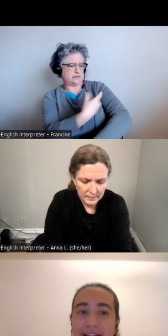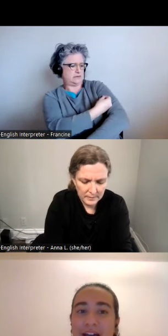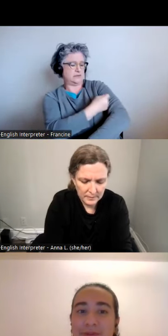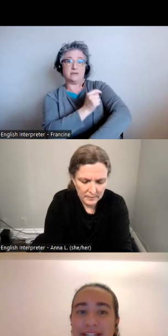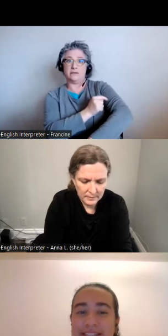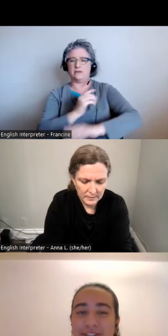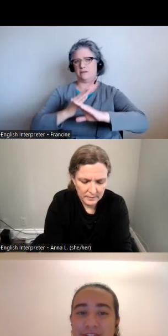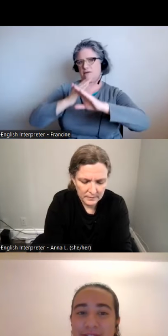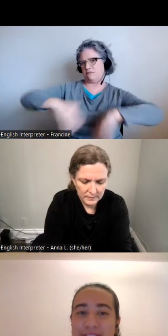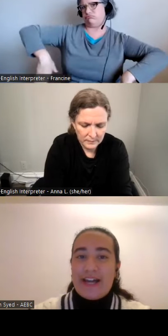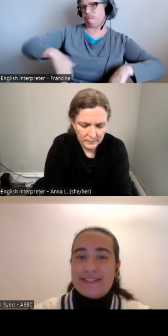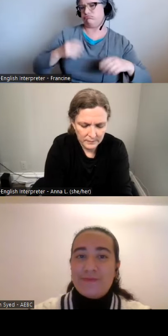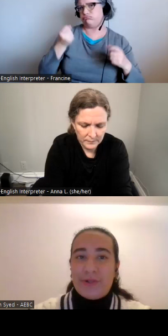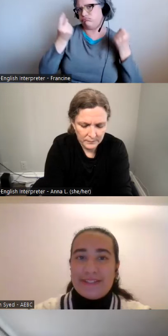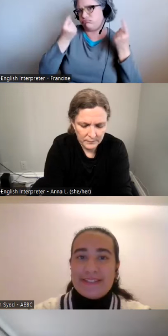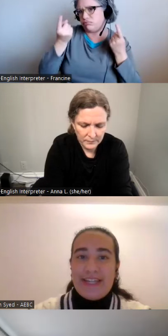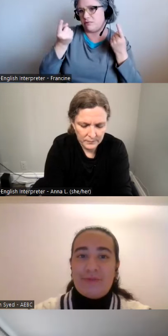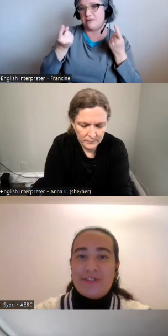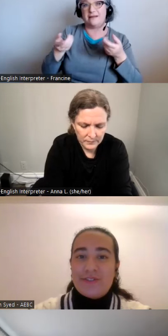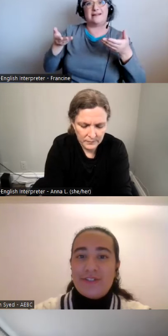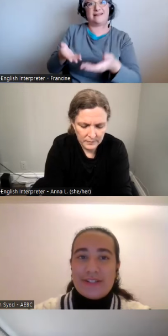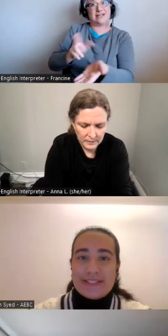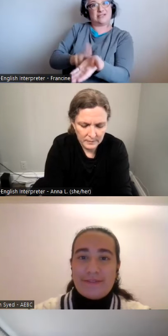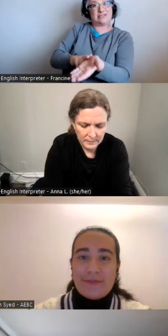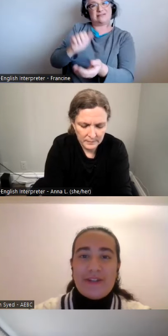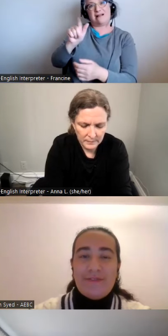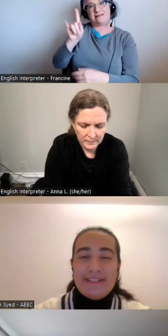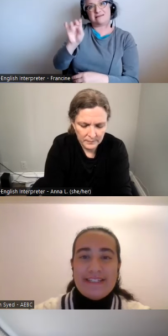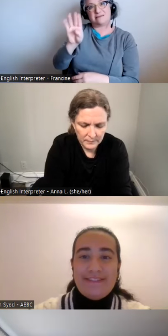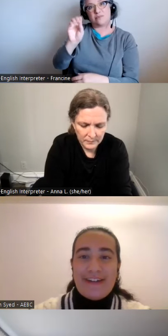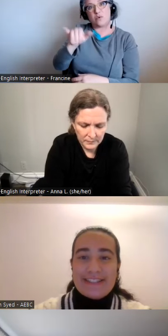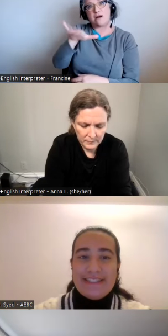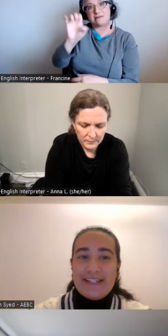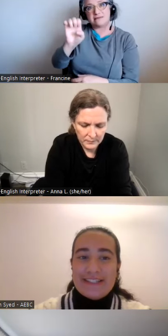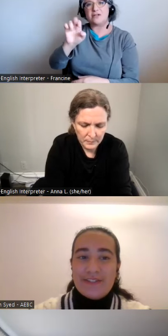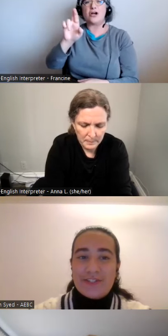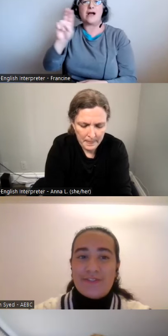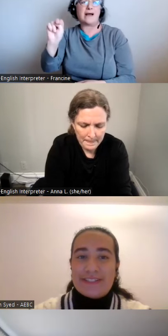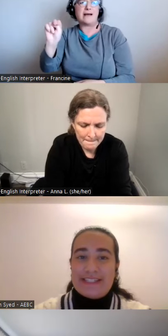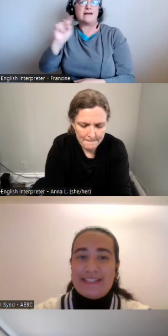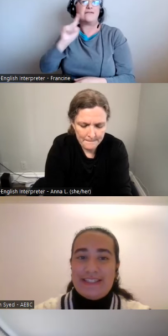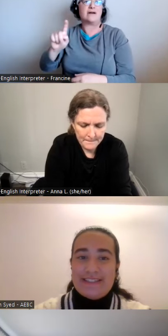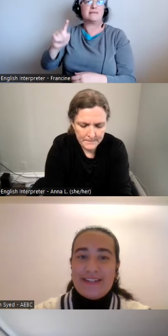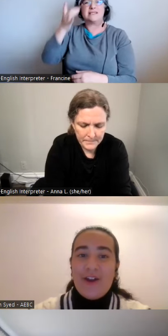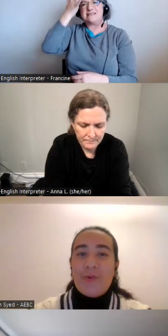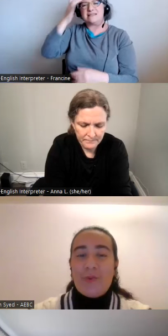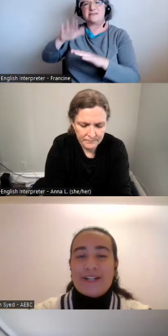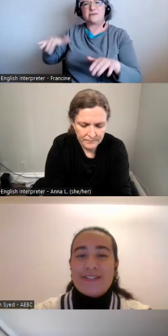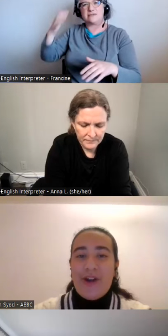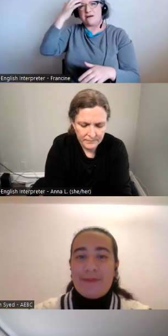Today's session has come about because of a need to make sure important information for parents and careers about vaccines for children. And we will